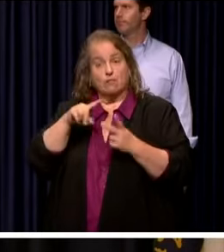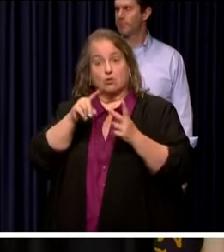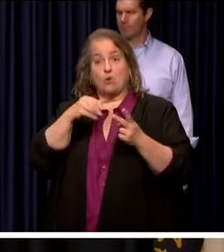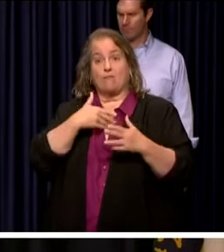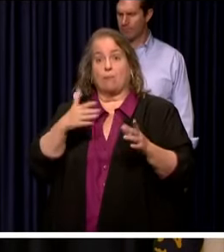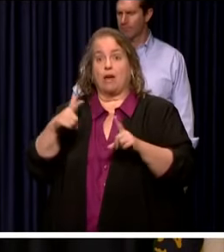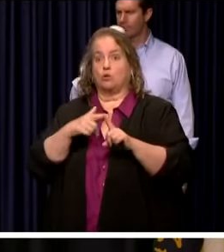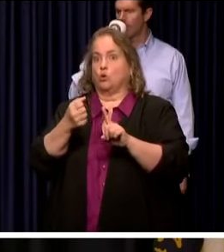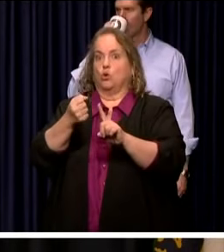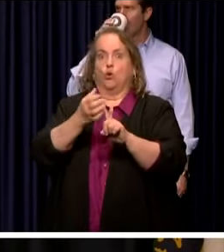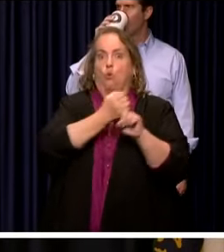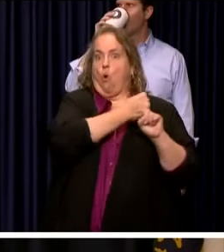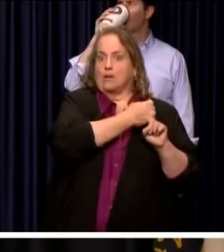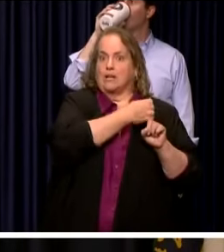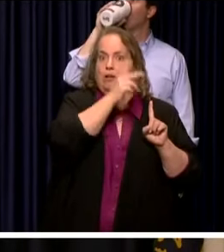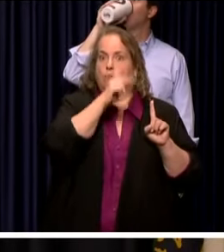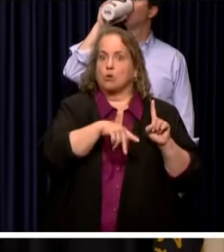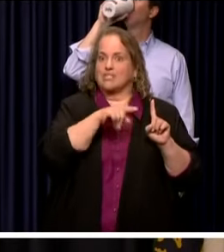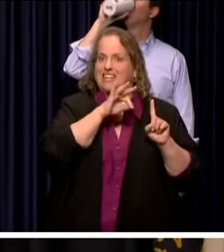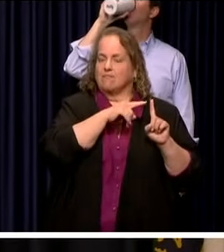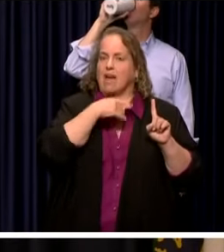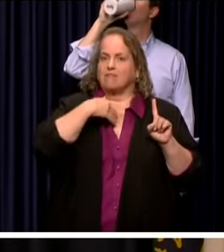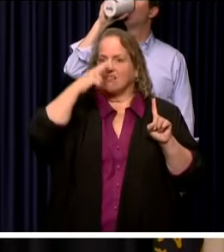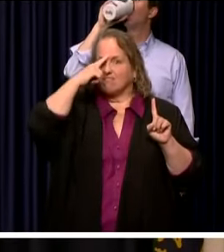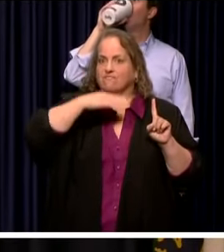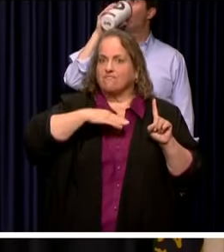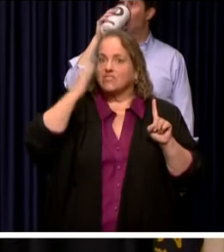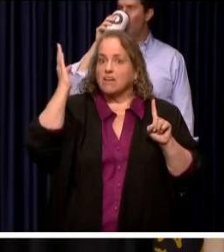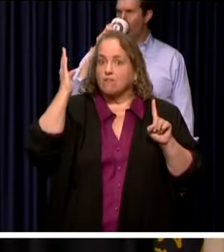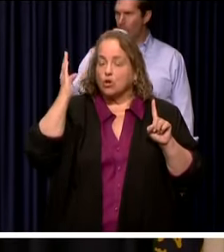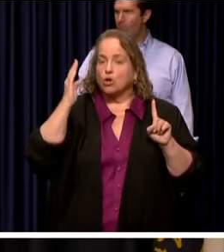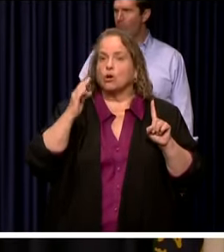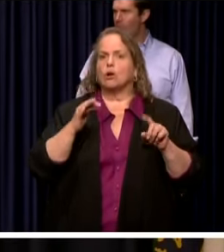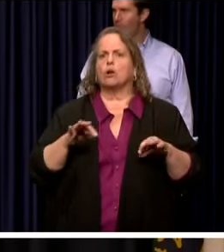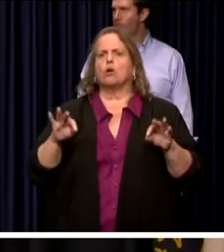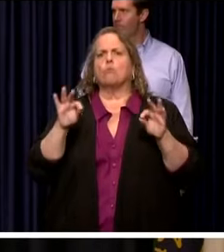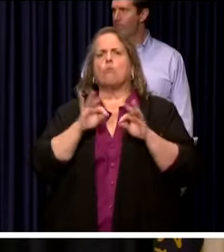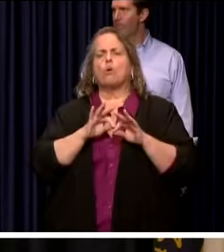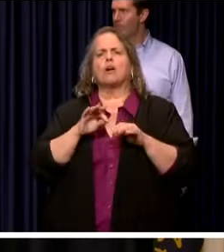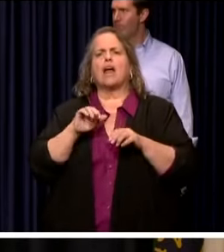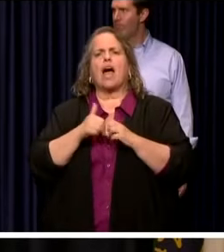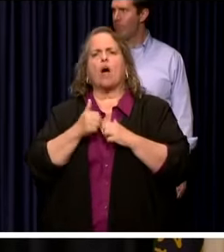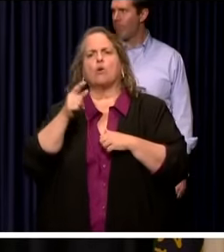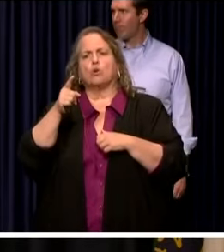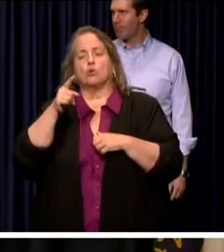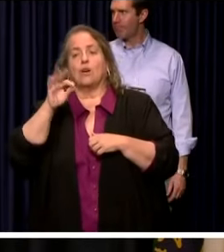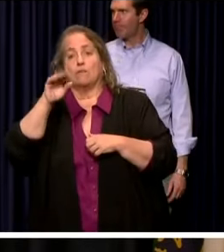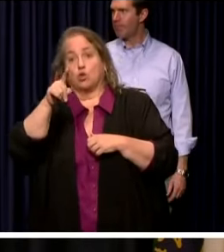RESTORE OUR ECONOMY FASTER, AND A SECOND SPIKE WILL CAUSE SIGNIFICANT DAMAGE TO ANY